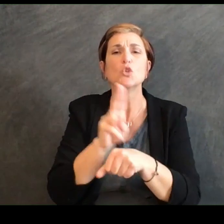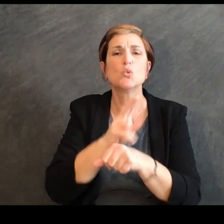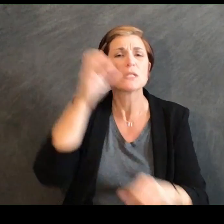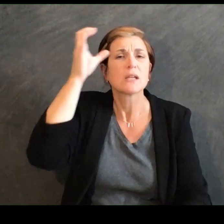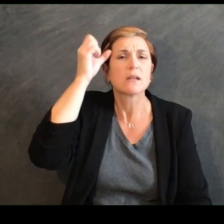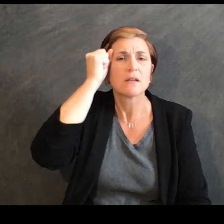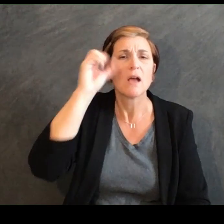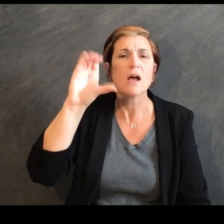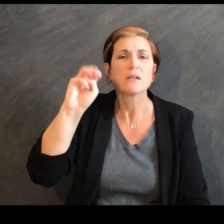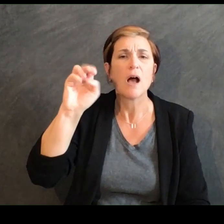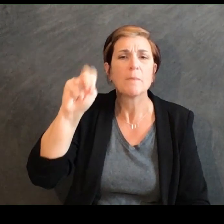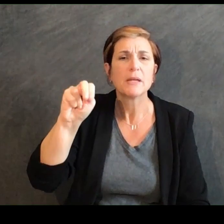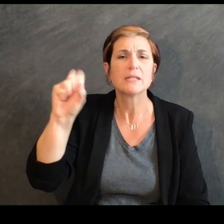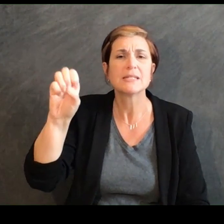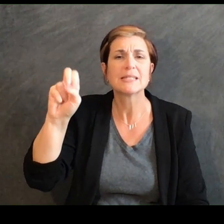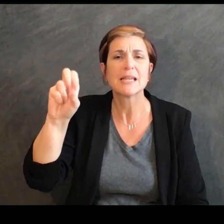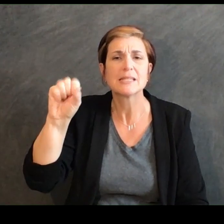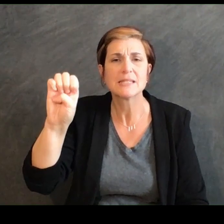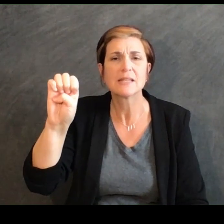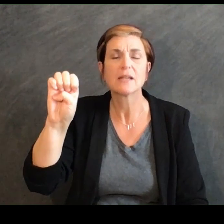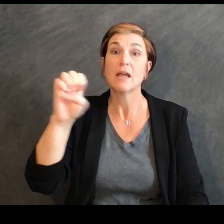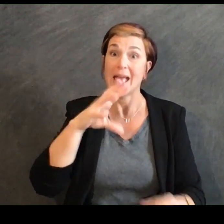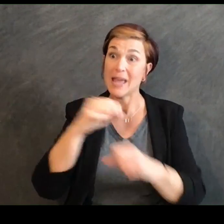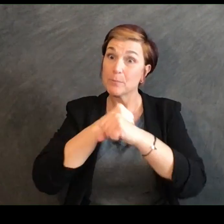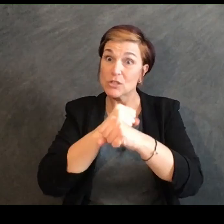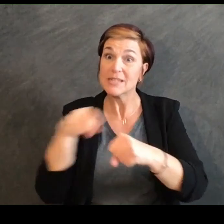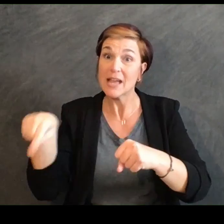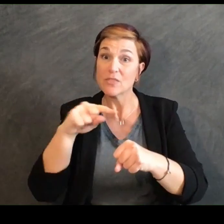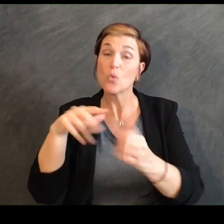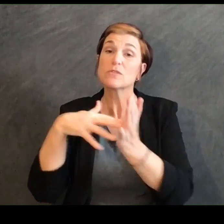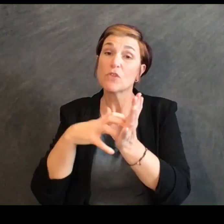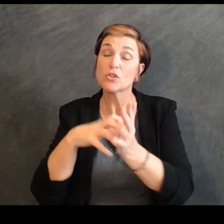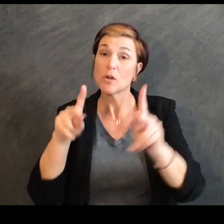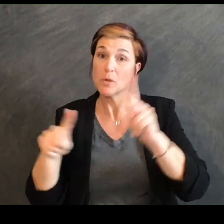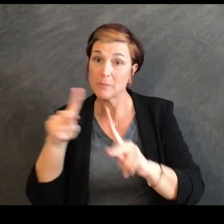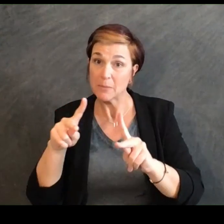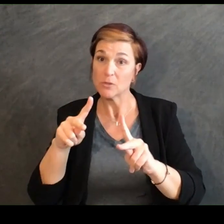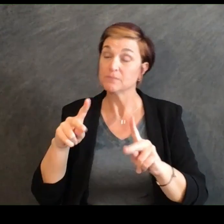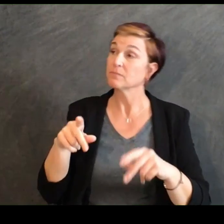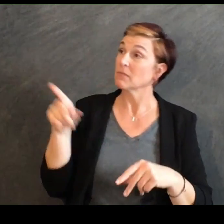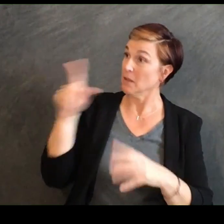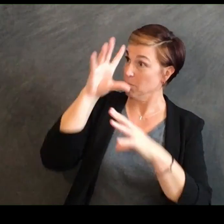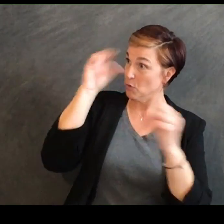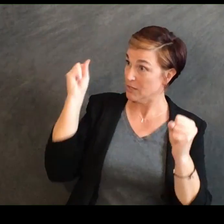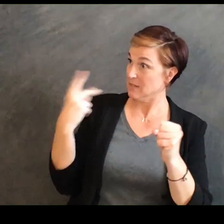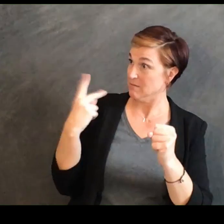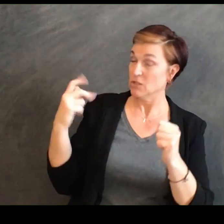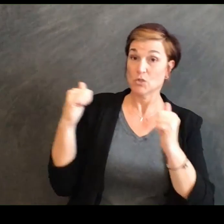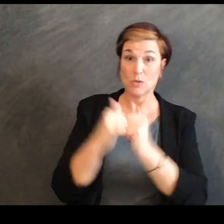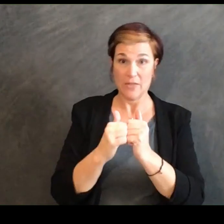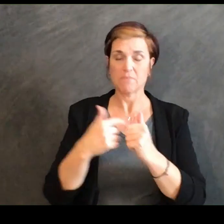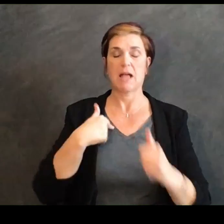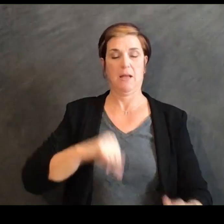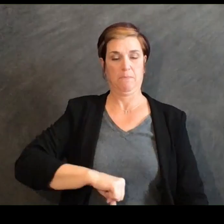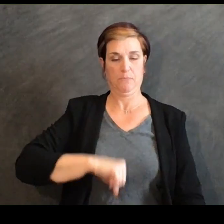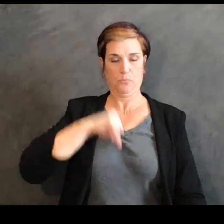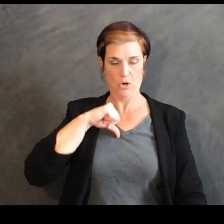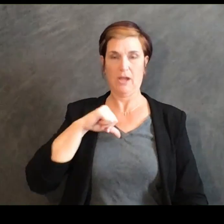mr. president I know I join you in saying that every American should be proud of this incredible public/private partnership that's going to be speeding